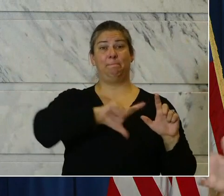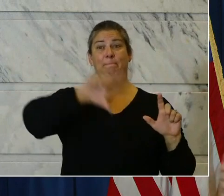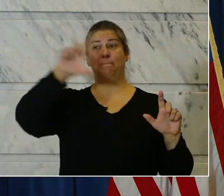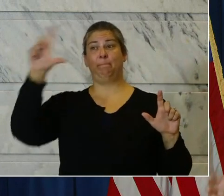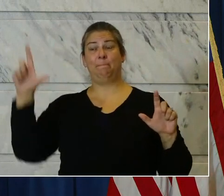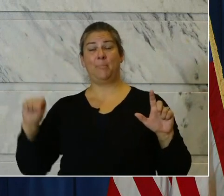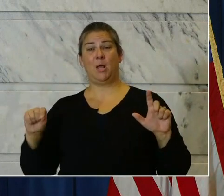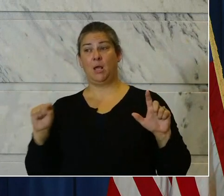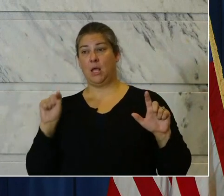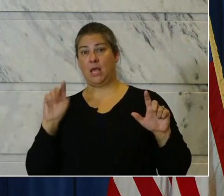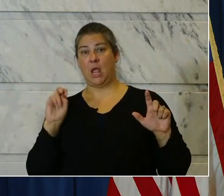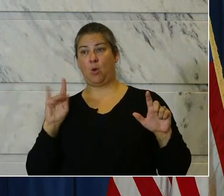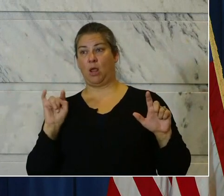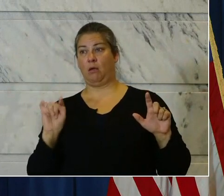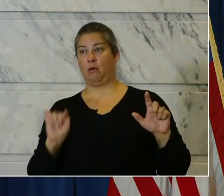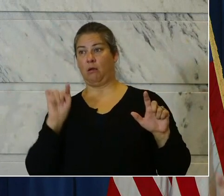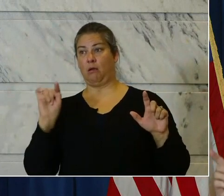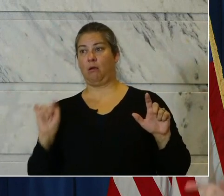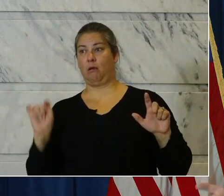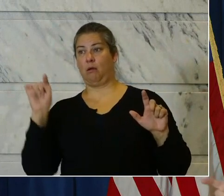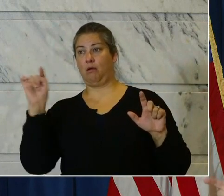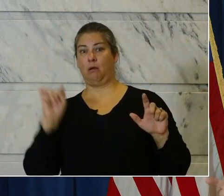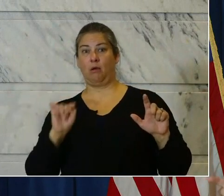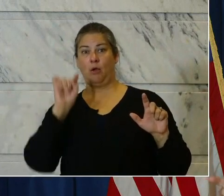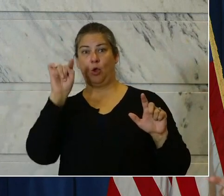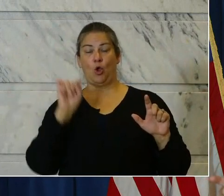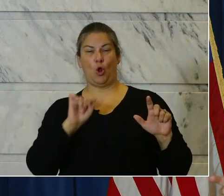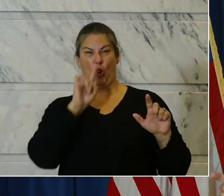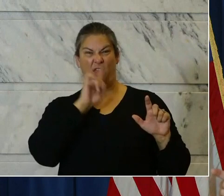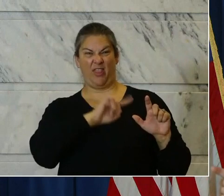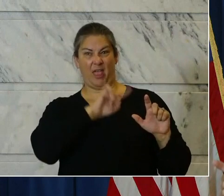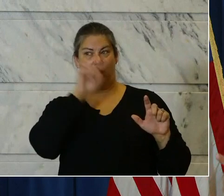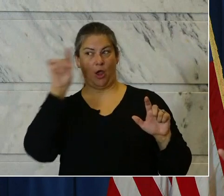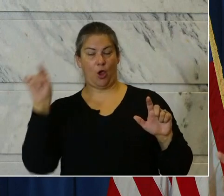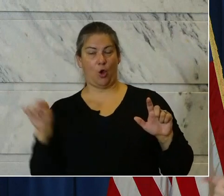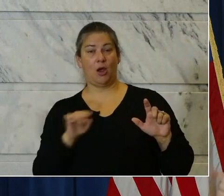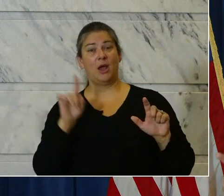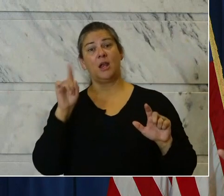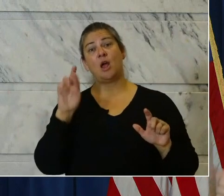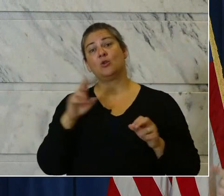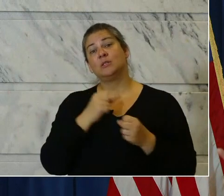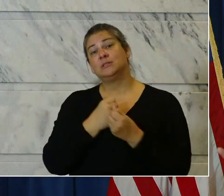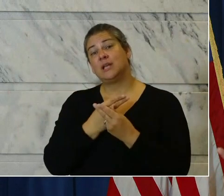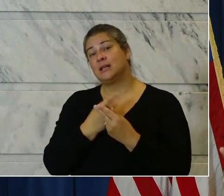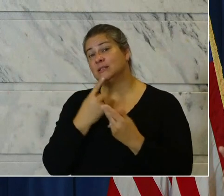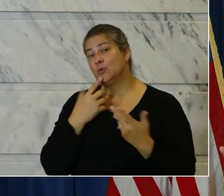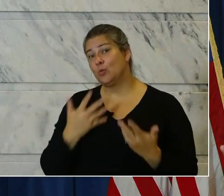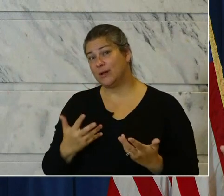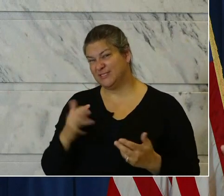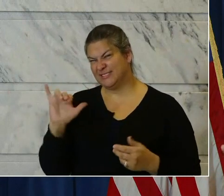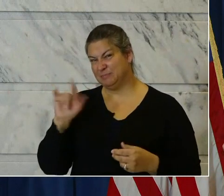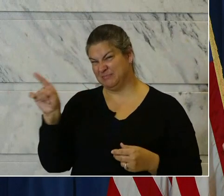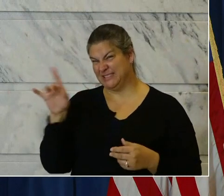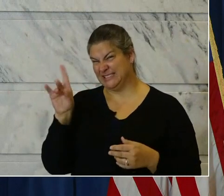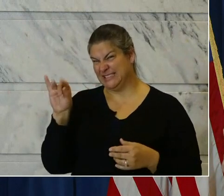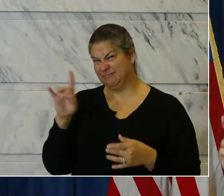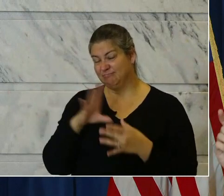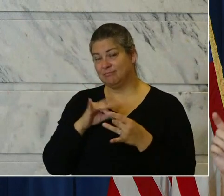THEN WE CREATE THE INCIDENT MAP THAT WAS ASKED FOR AND. THEN IT